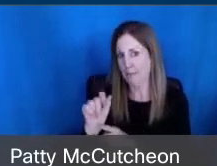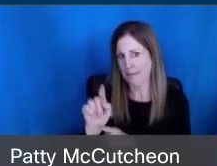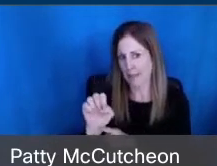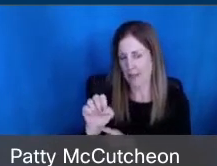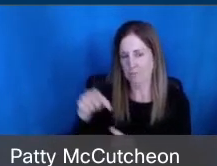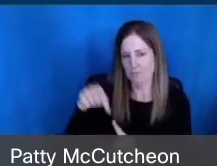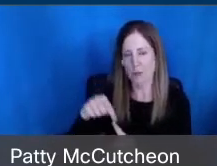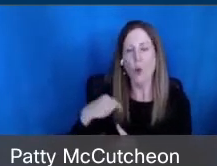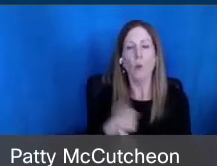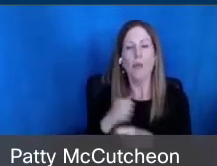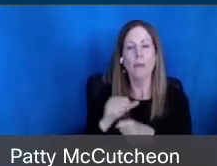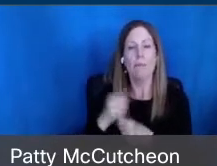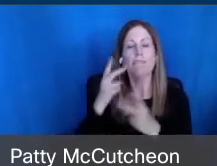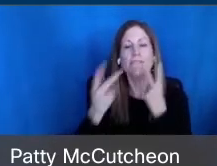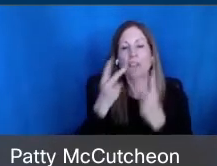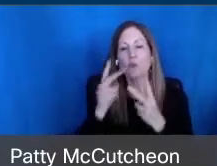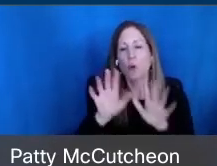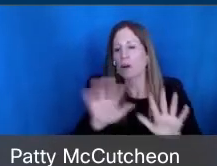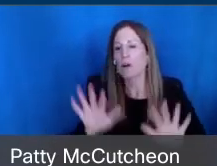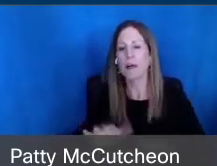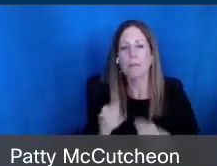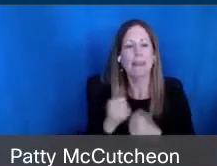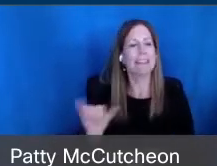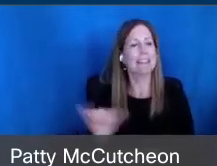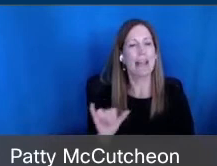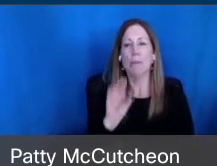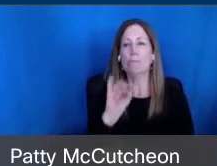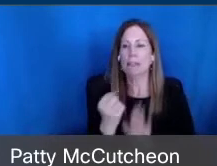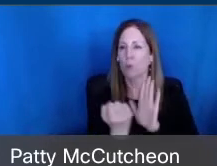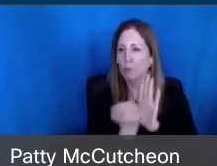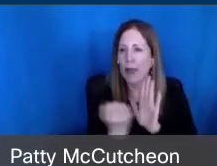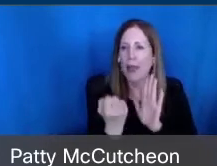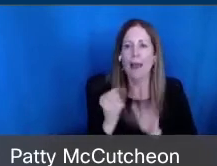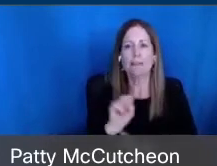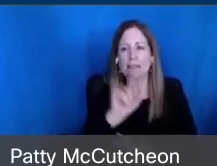that met the State of Minnesota brand and style standards while also making sure